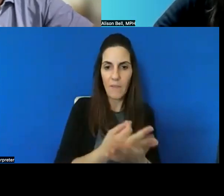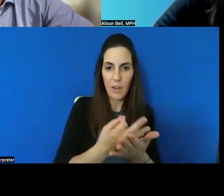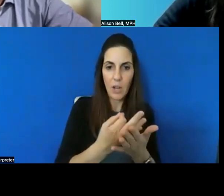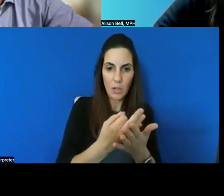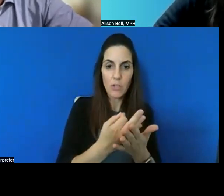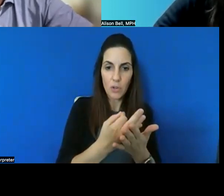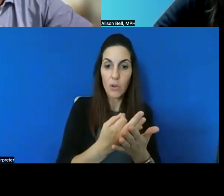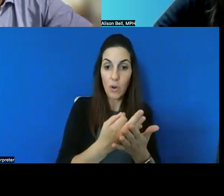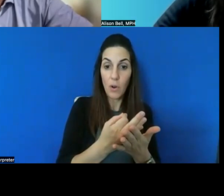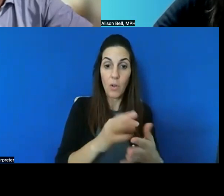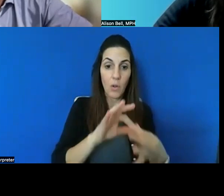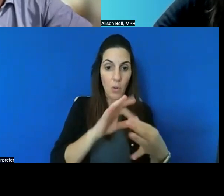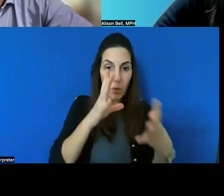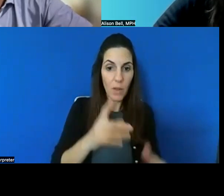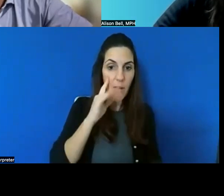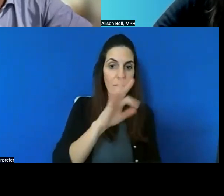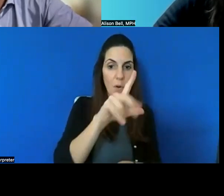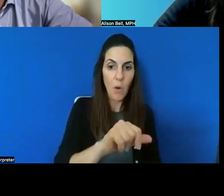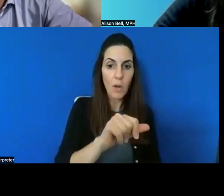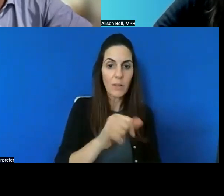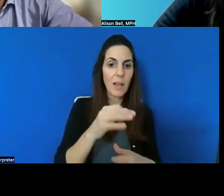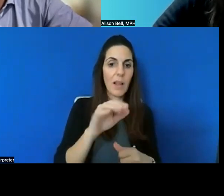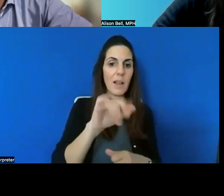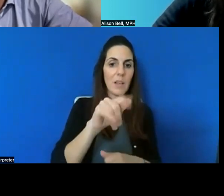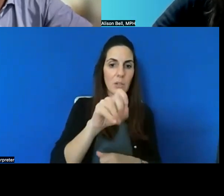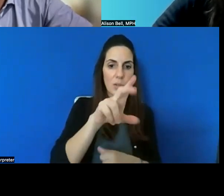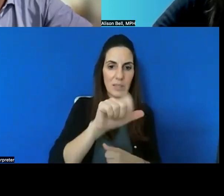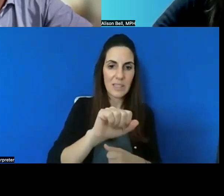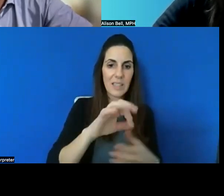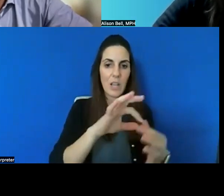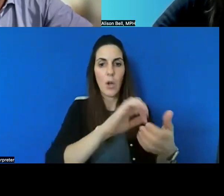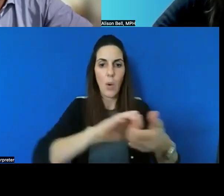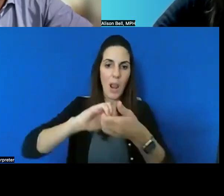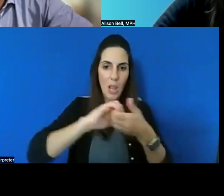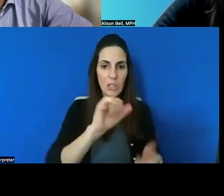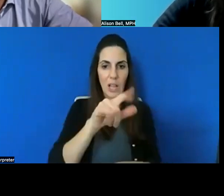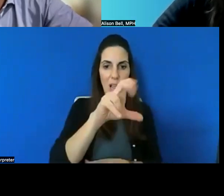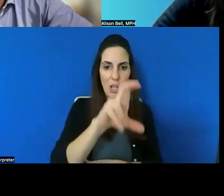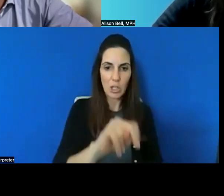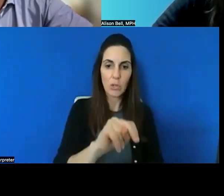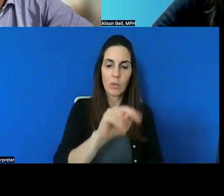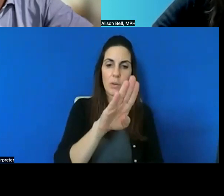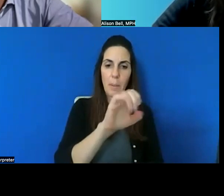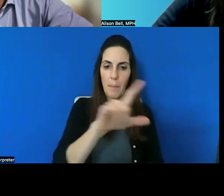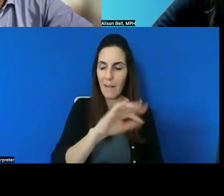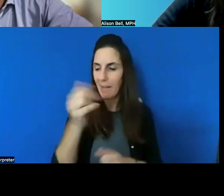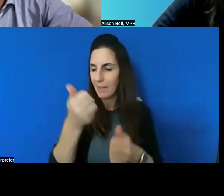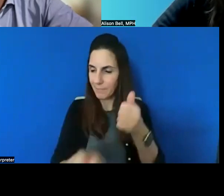literacy Coalition Allison Bell hello as well as executive director at the Florida literacy